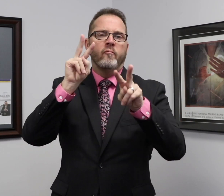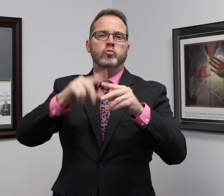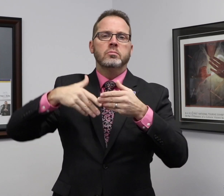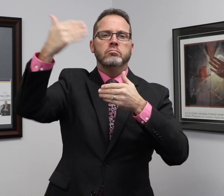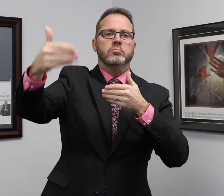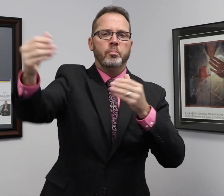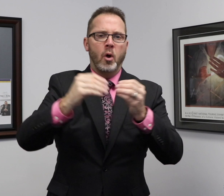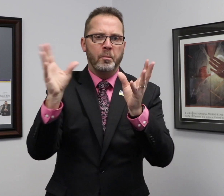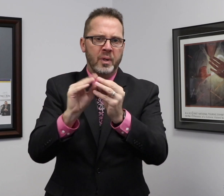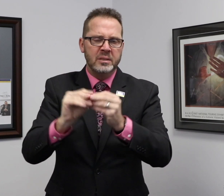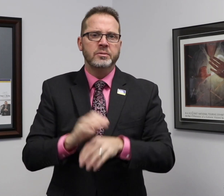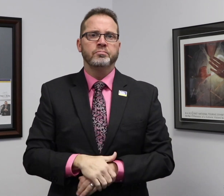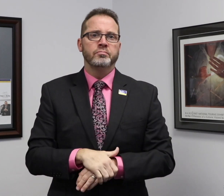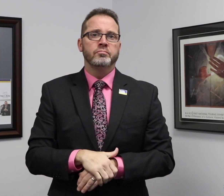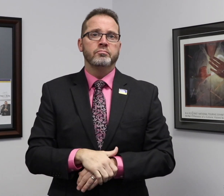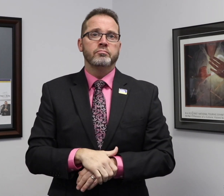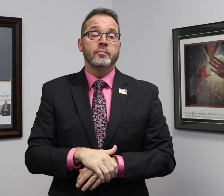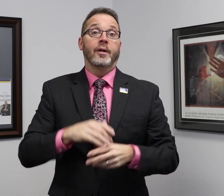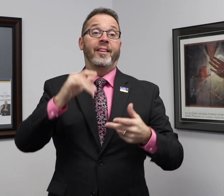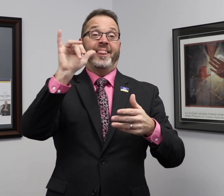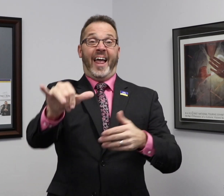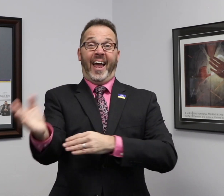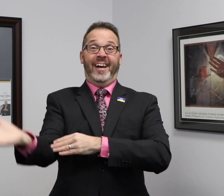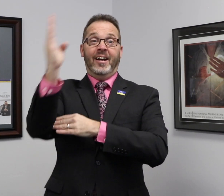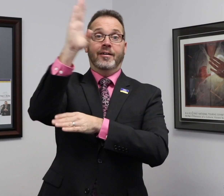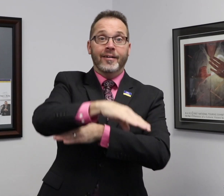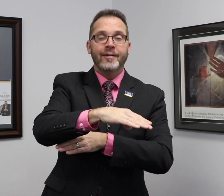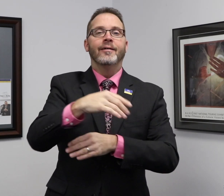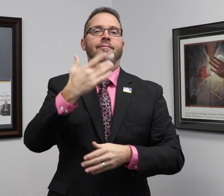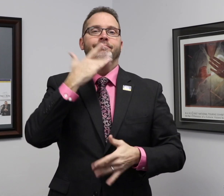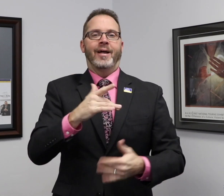meeting and I look forward to continued work with them. Later that day I had an